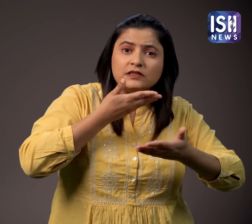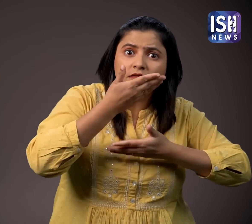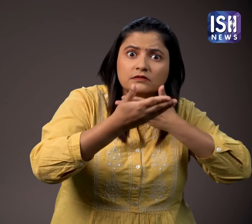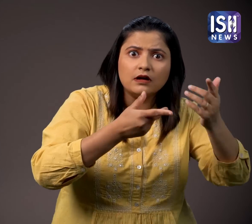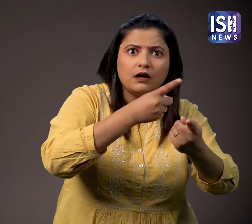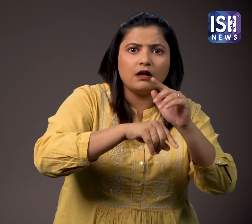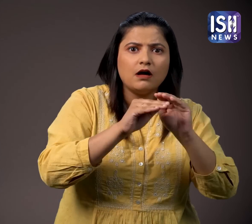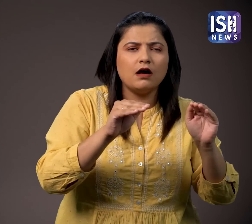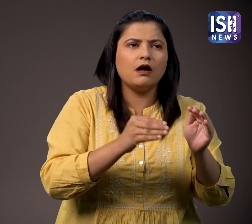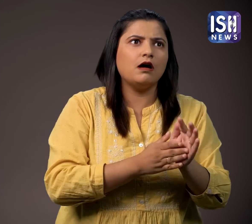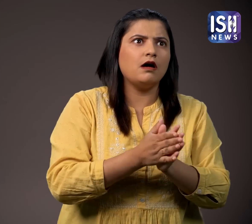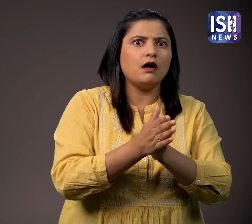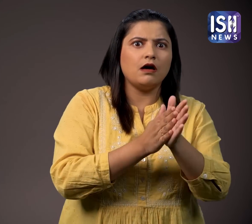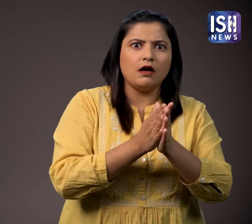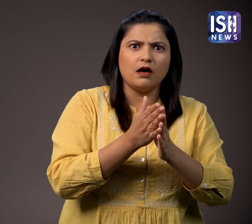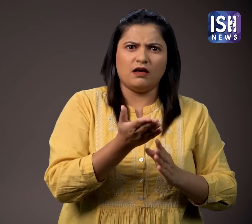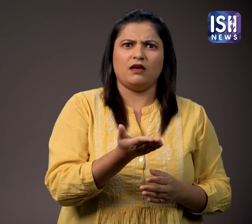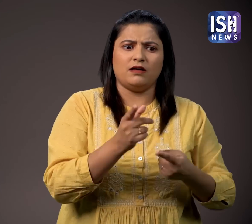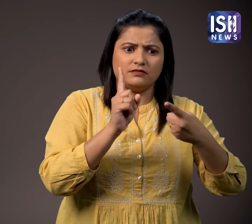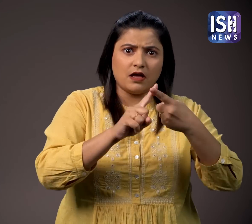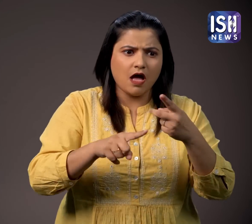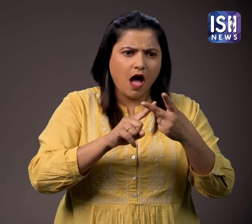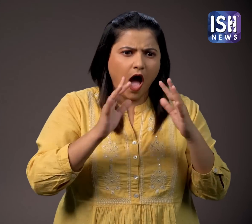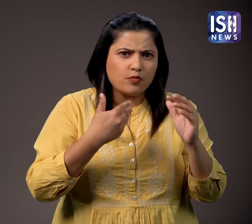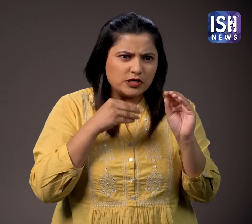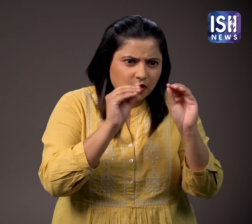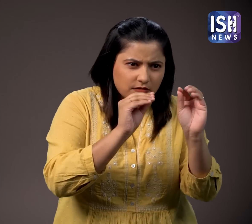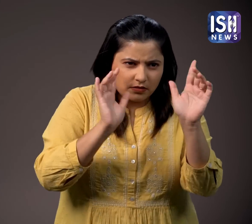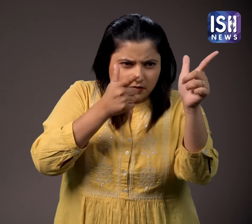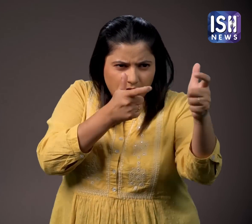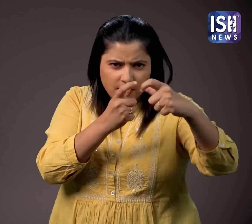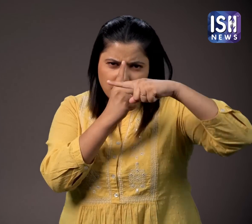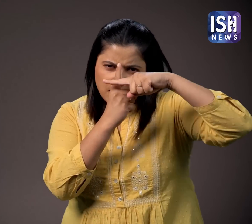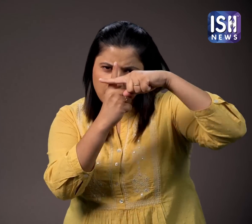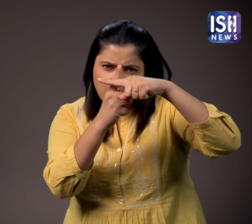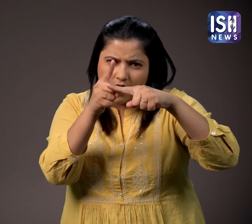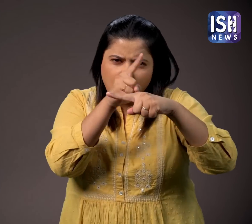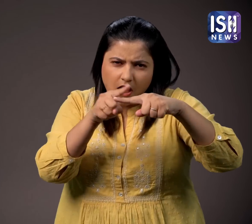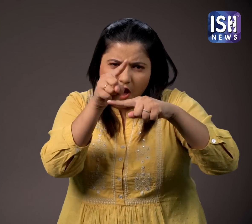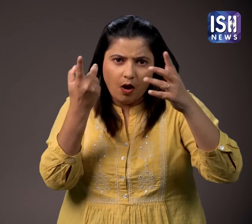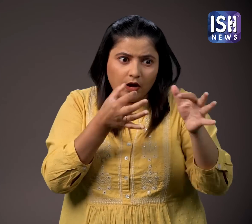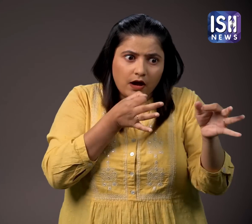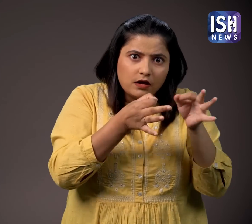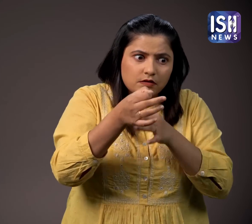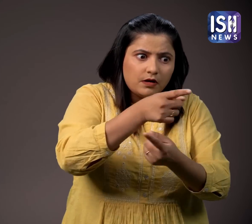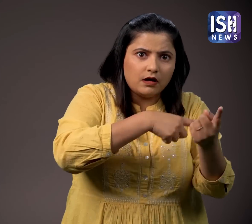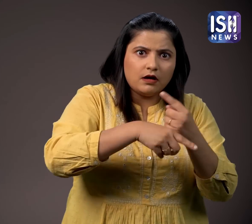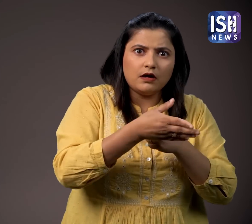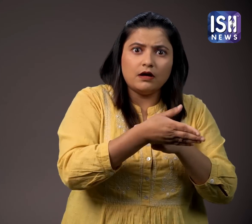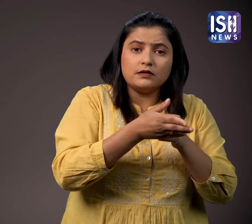Teenagers are being brainwashed, taught how to fight, and how to aim and shoot with rifles.